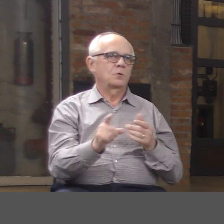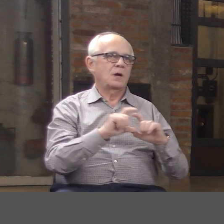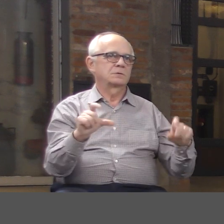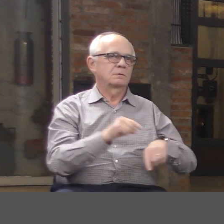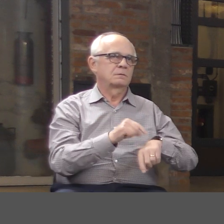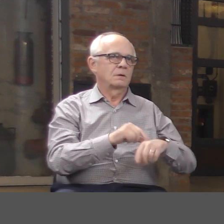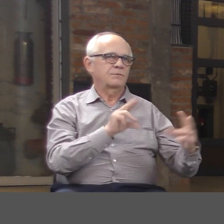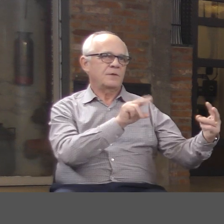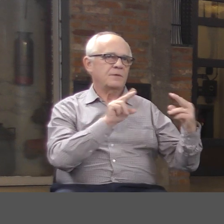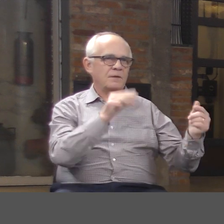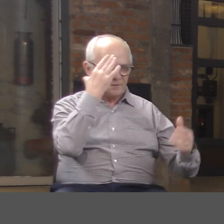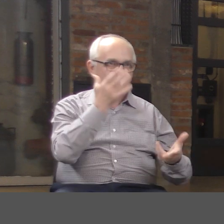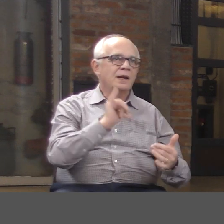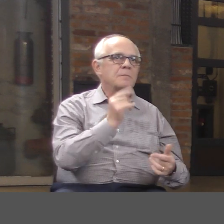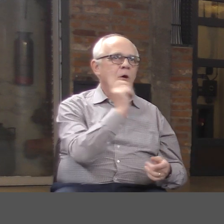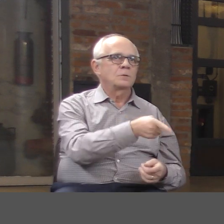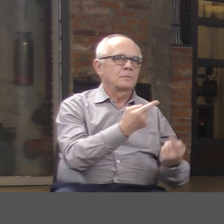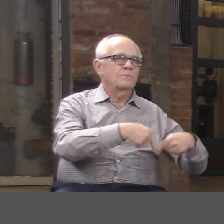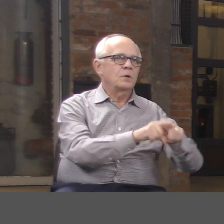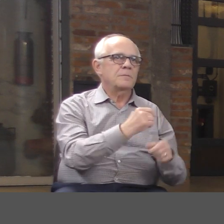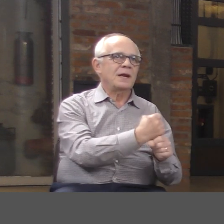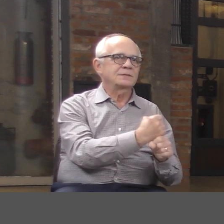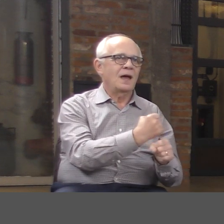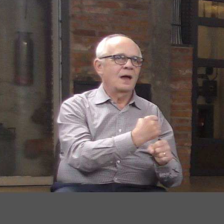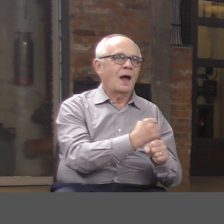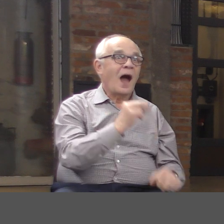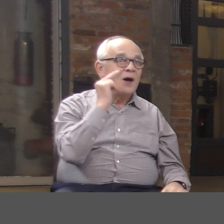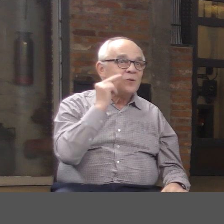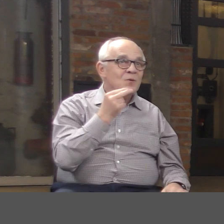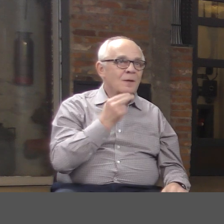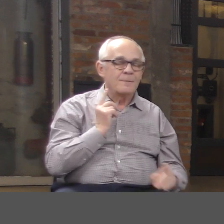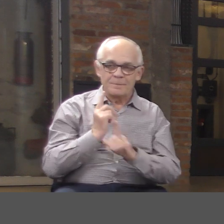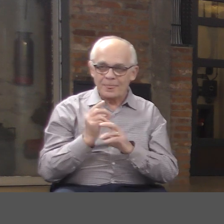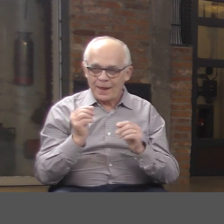It's easier for the hearers to communicate. We know quickly how to follow a command.